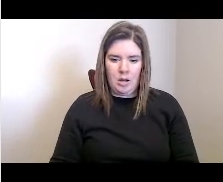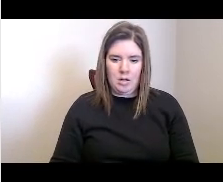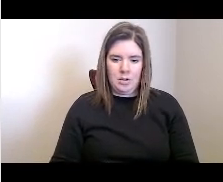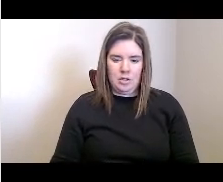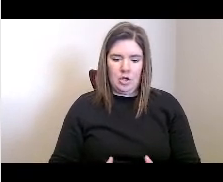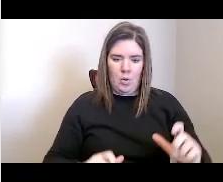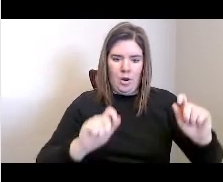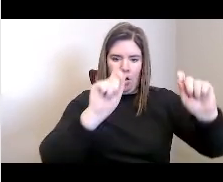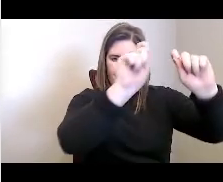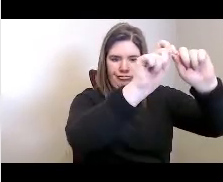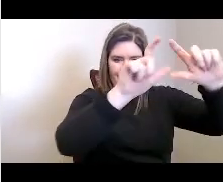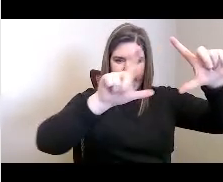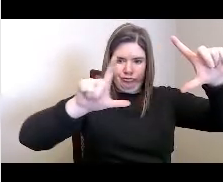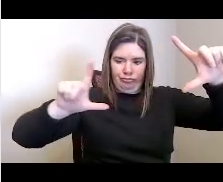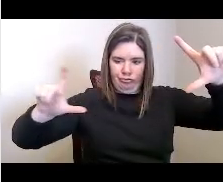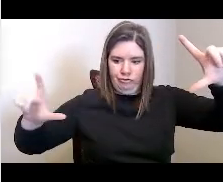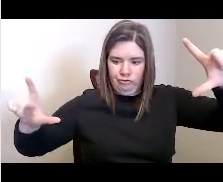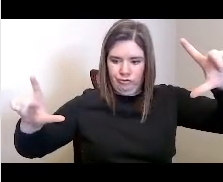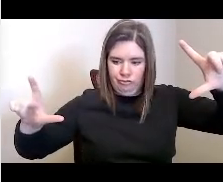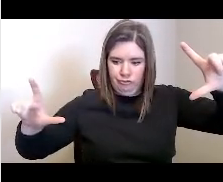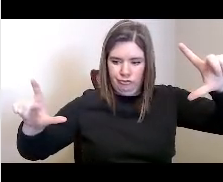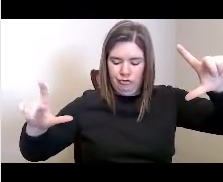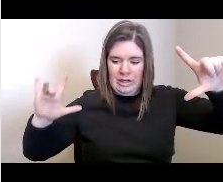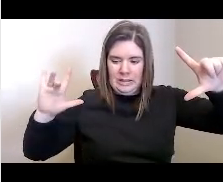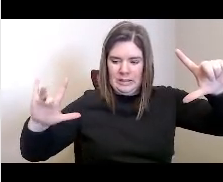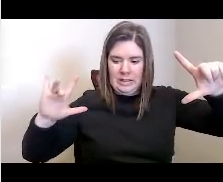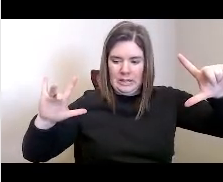So, I've selected all of them and I'm going to go up to shape format here